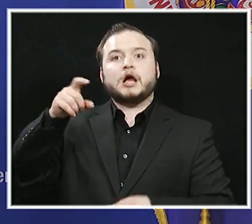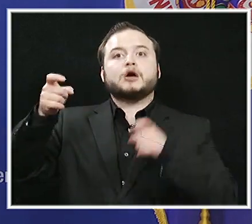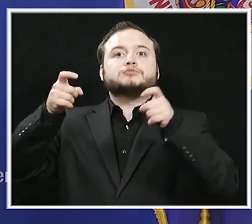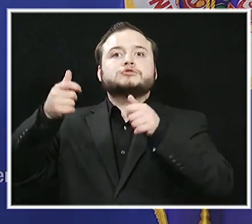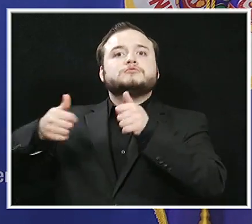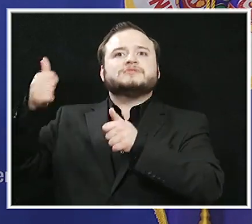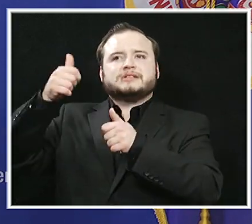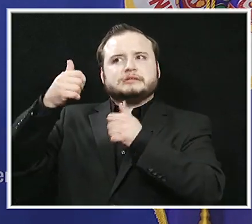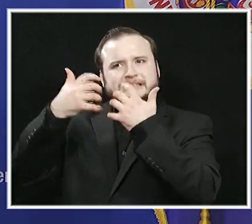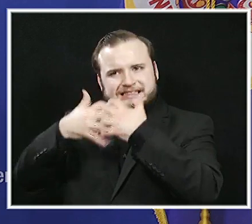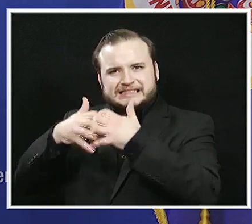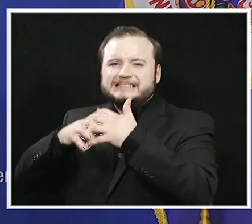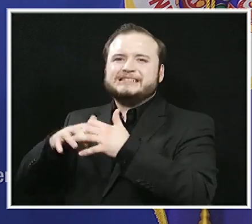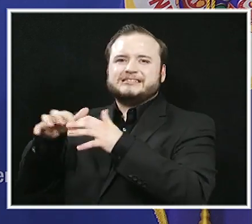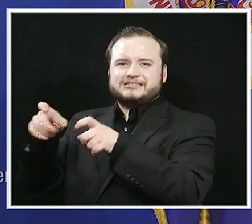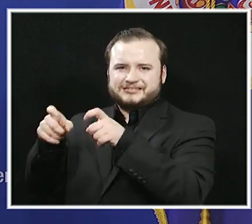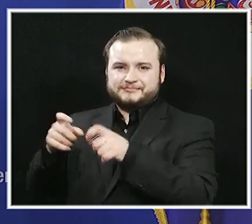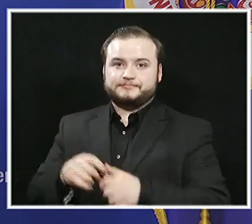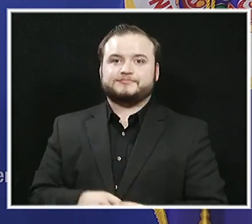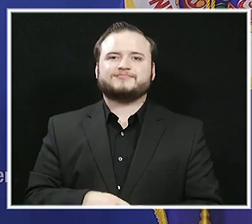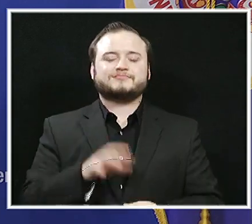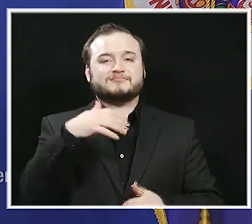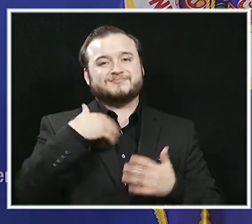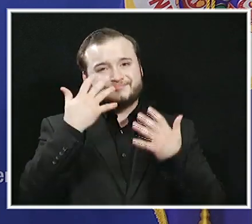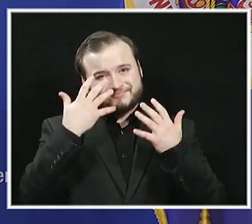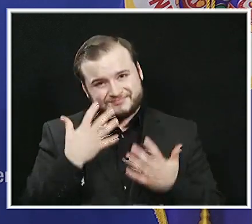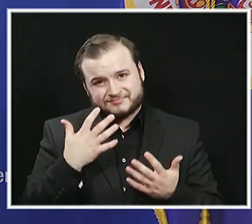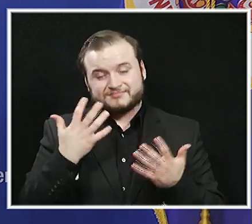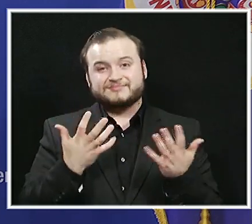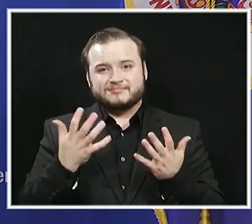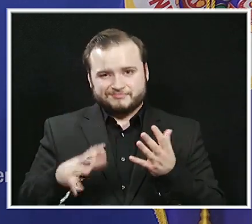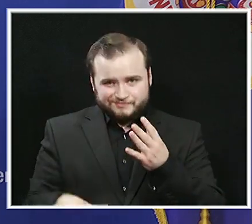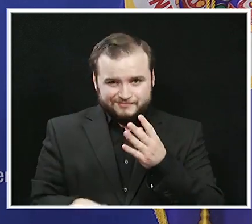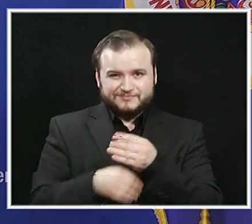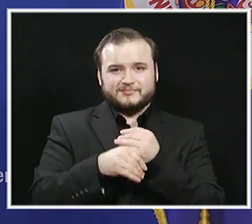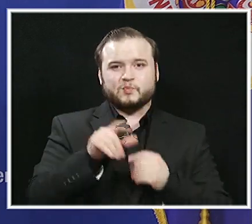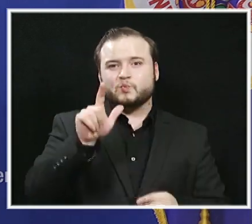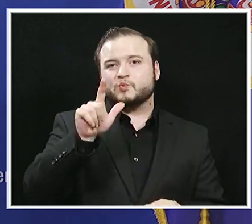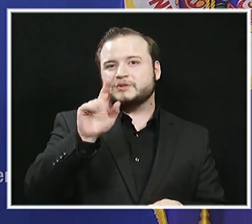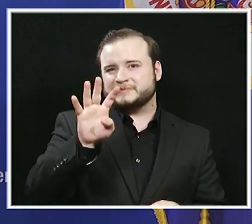testing and tracing and isolation and quarantine to keep those situations as manageable as possible.